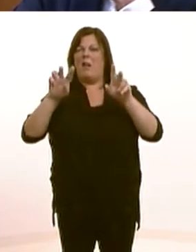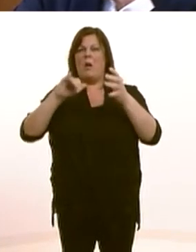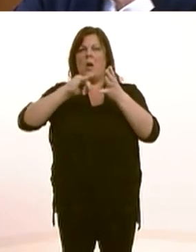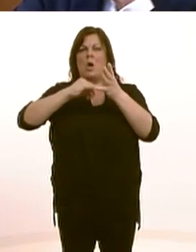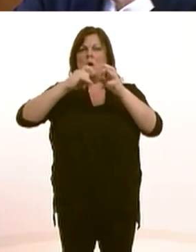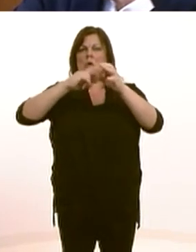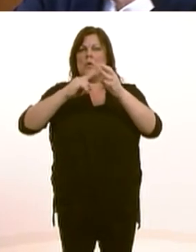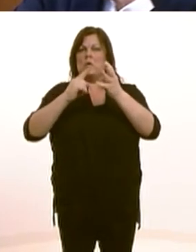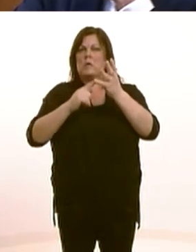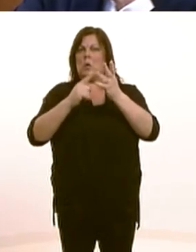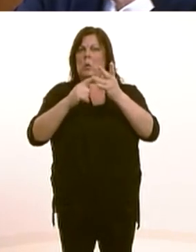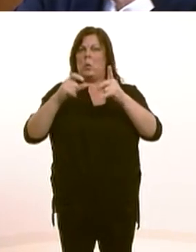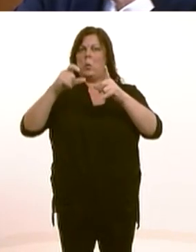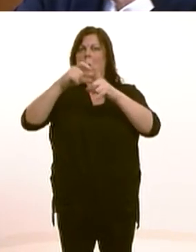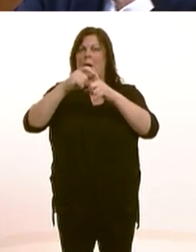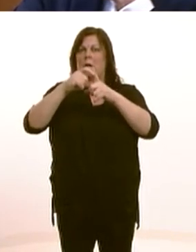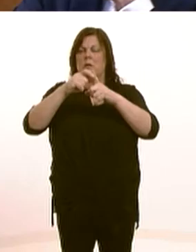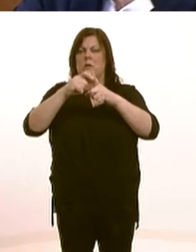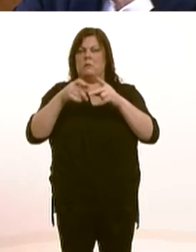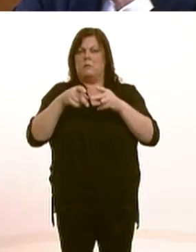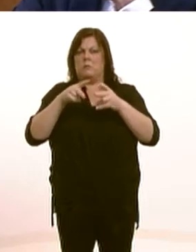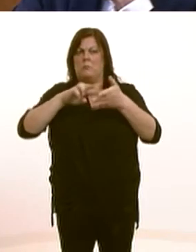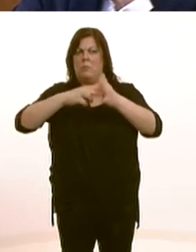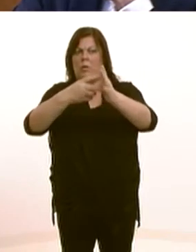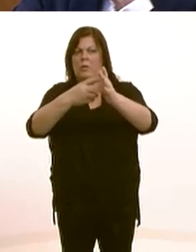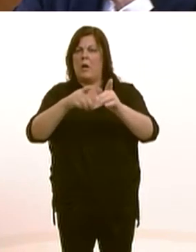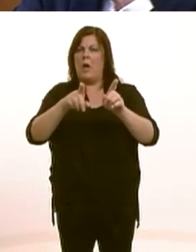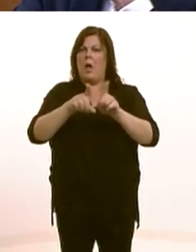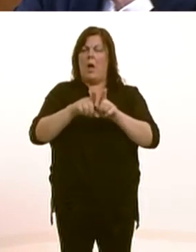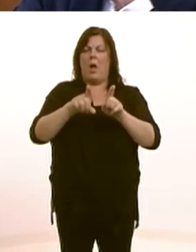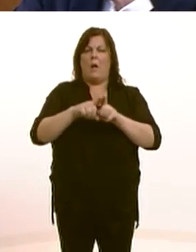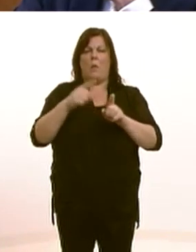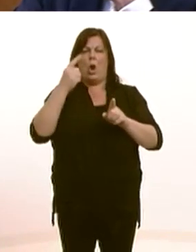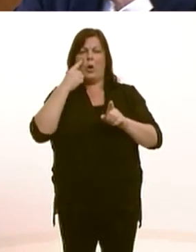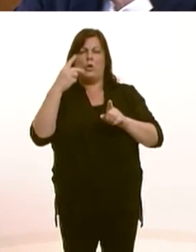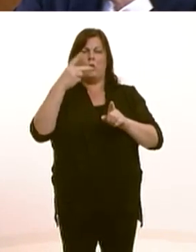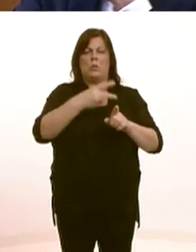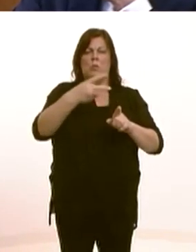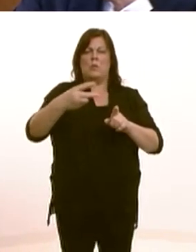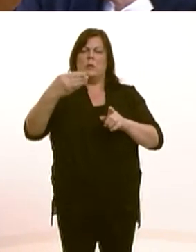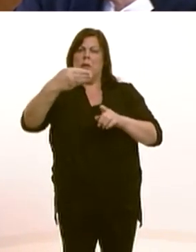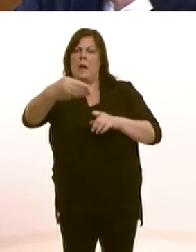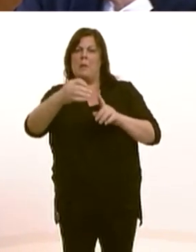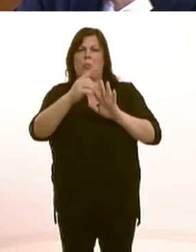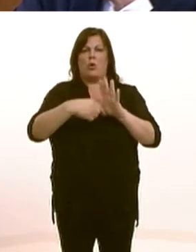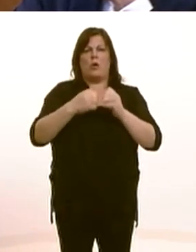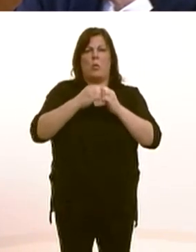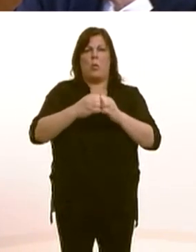Results from the first 259 projects that have taken place that are worth £1.2 billion show